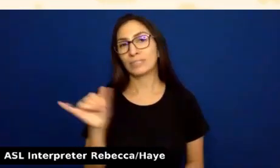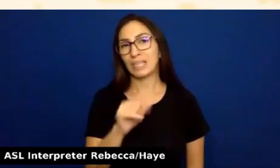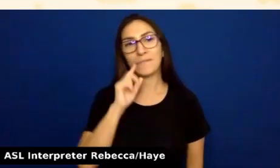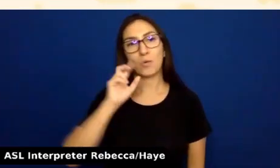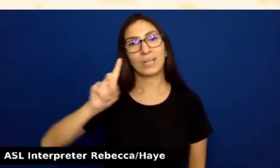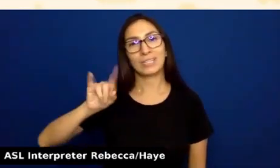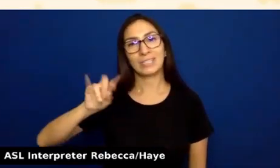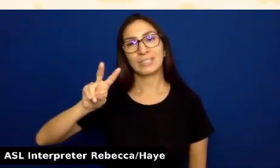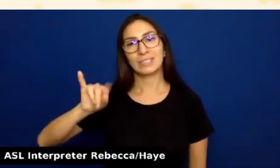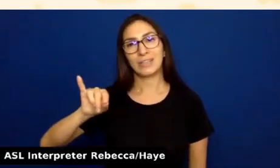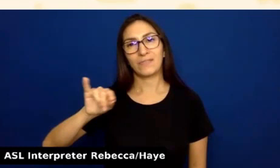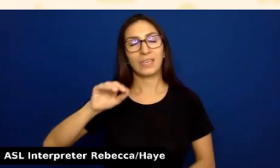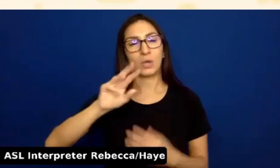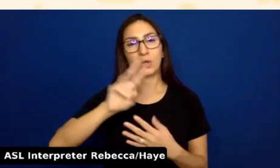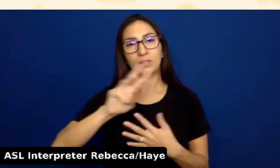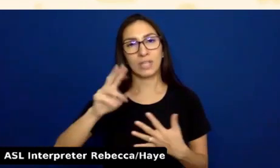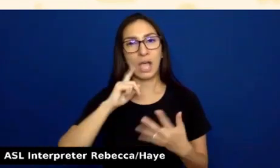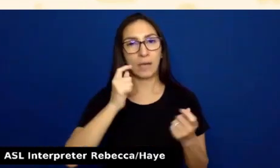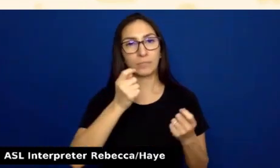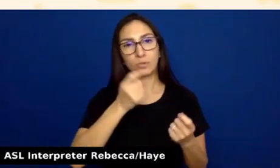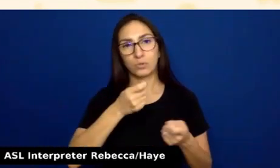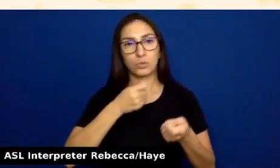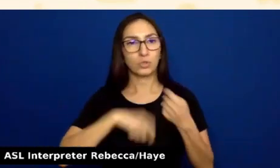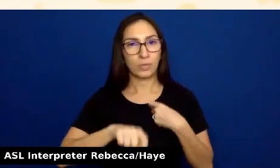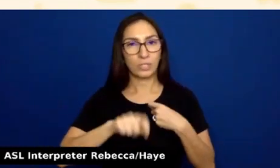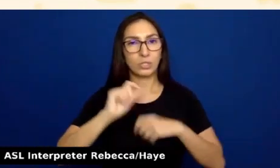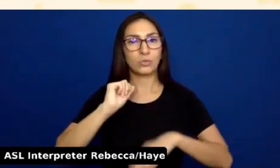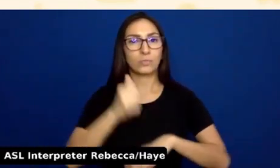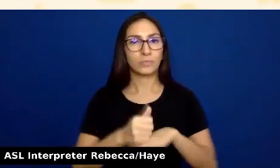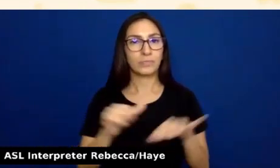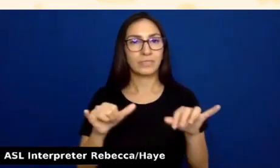I'm switching to very large and absolutely nothing happened.